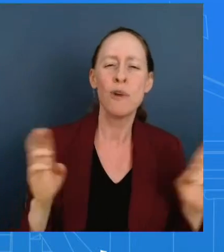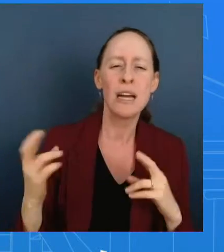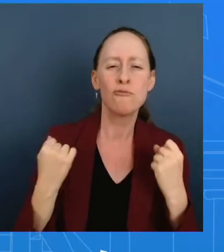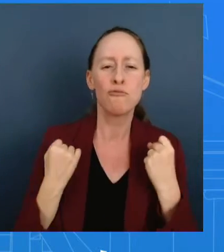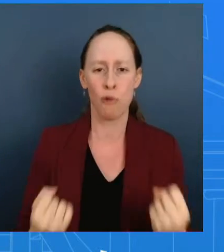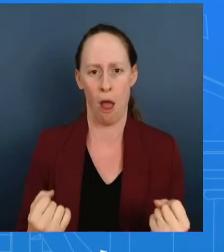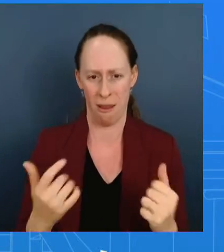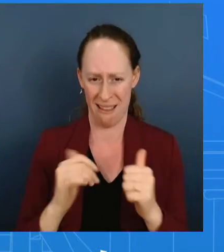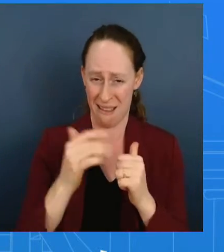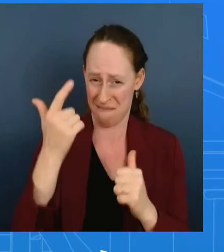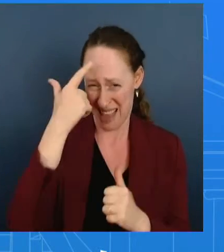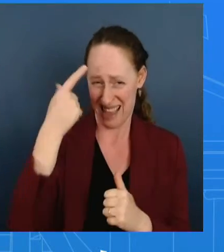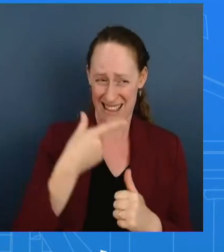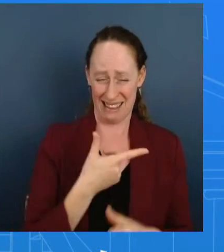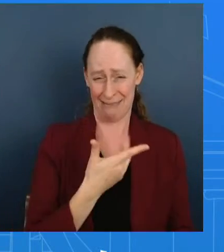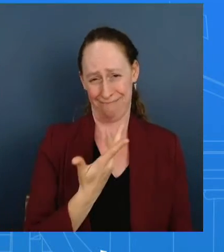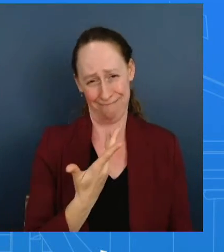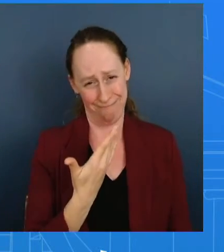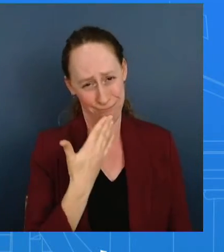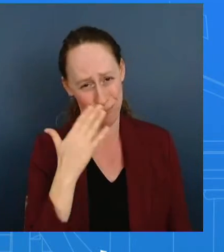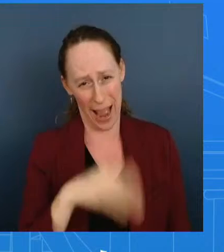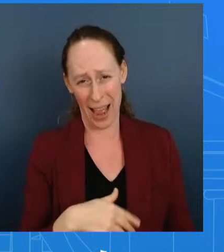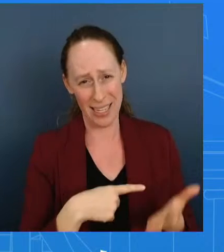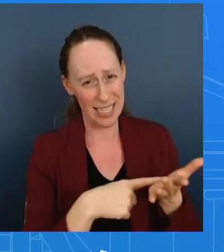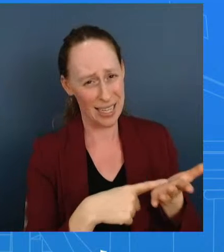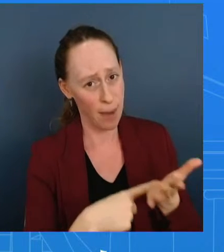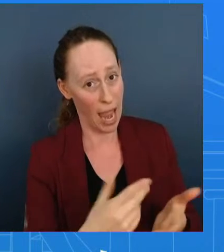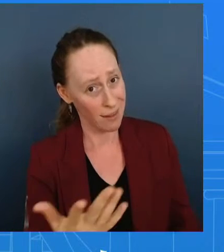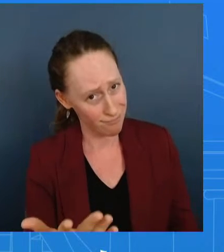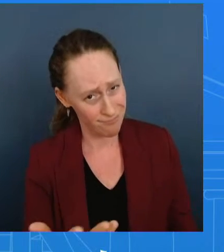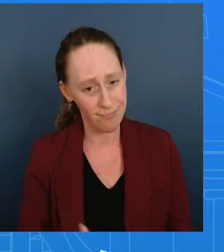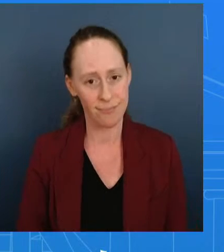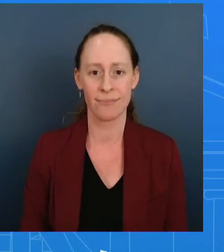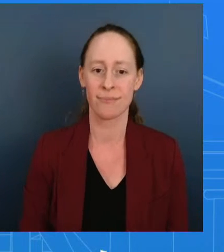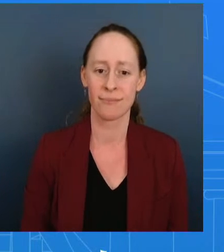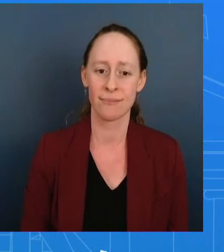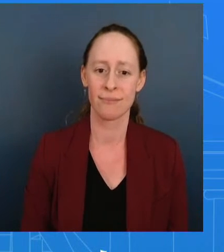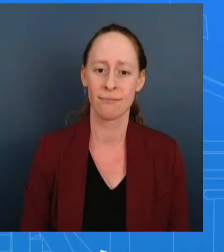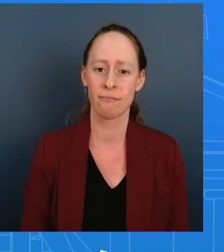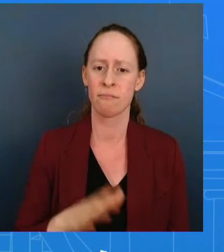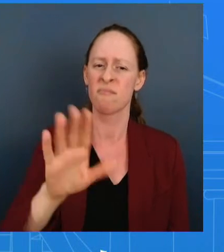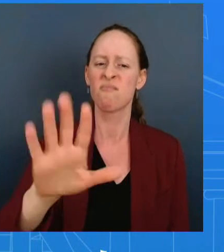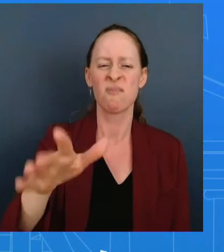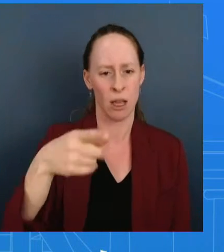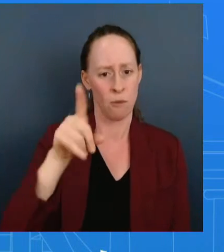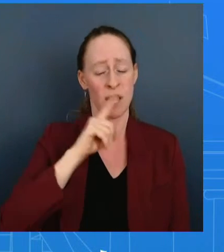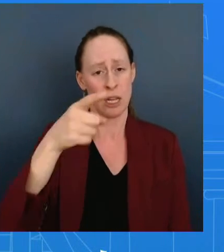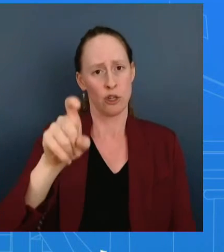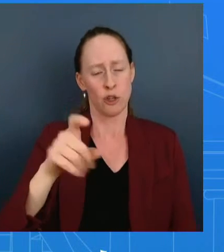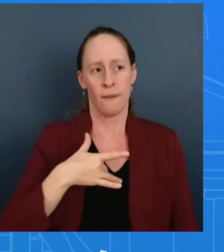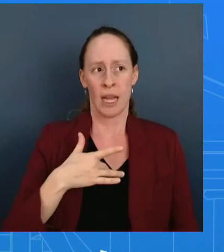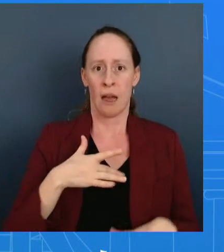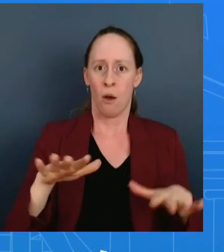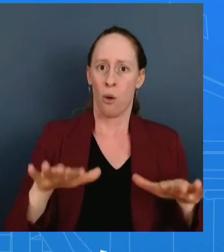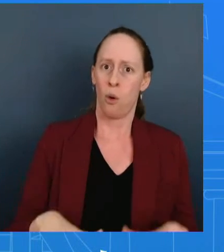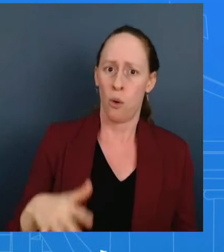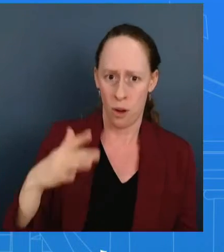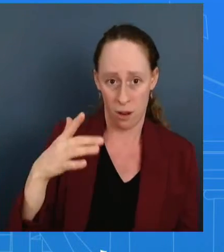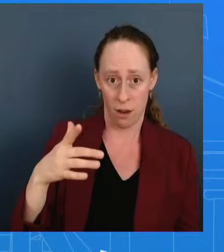that they need to be reassured of American leadership and President Biden's commitment. And I don't believe that's the case. We're not picking up any signs of that from our allies at all.